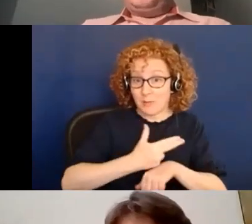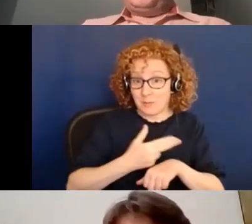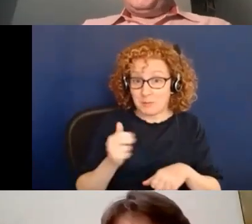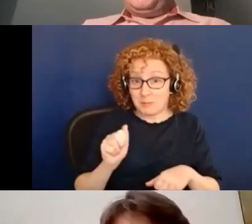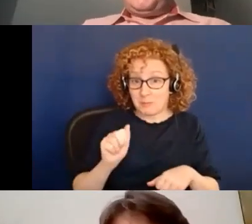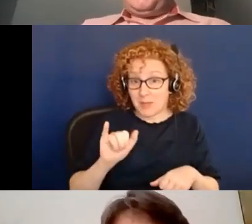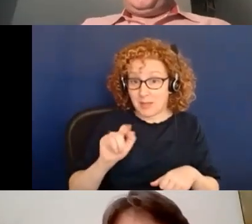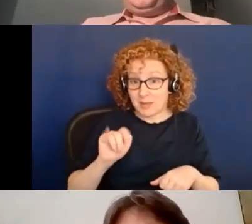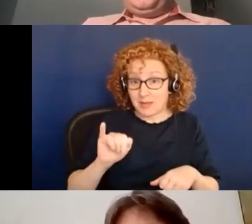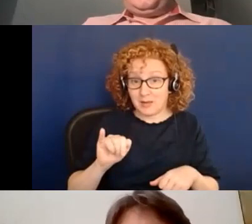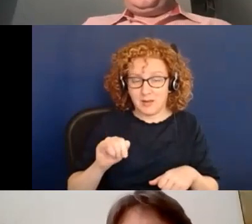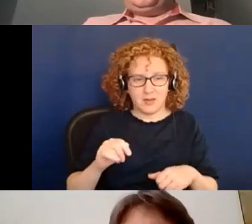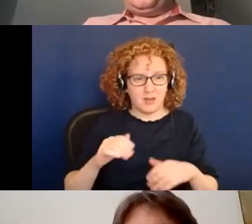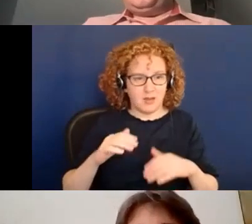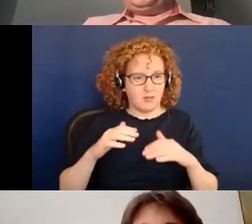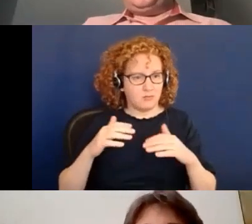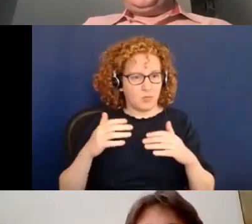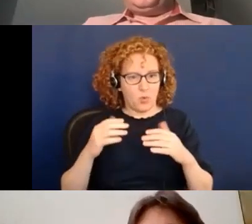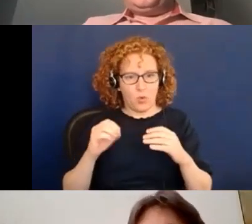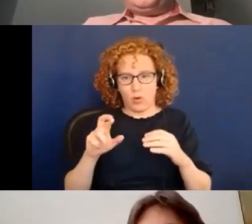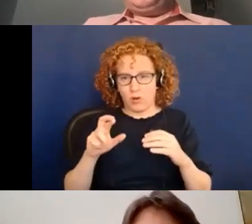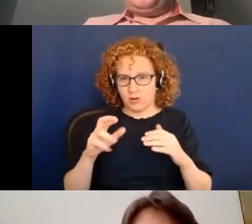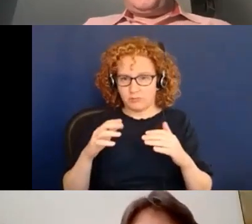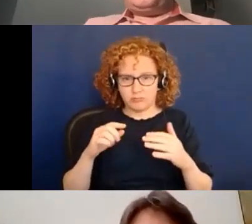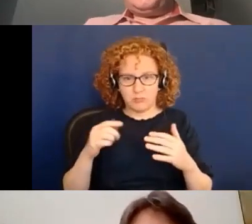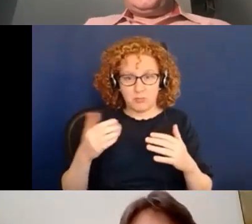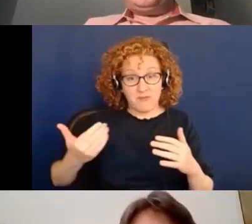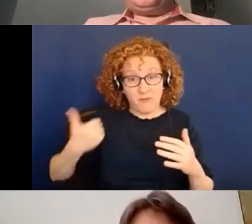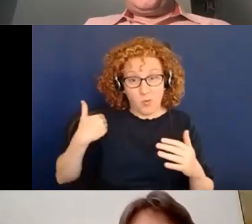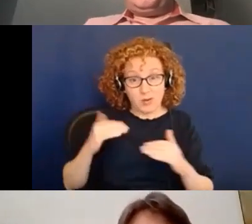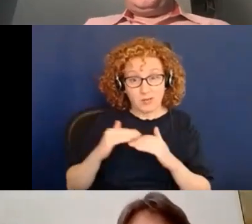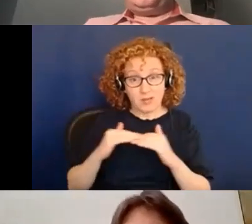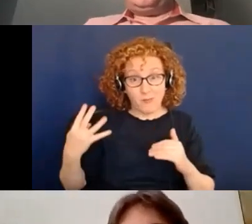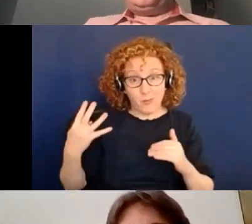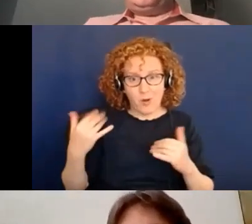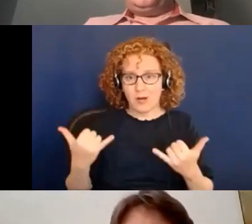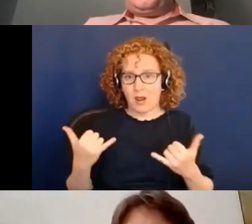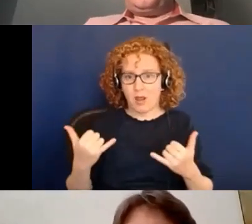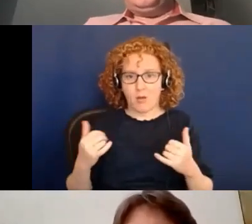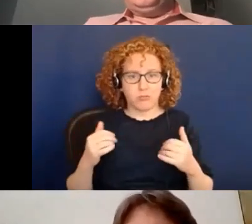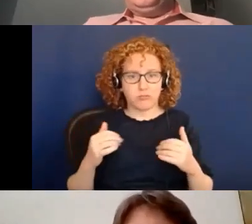drilling down and doing this grander assessment for ourselves but I think that this is not